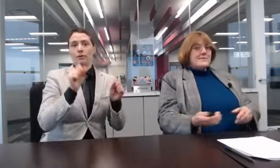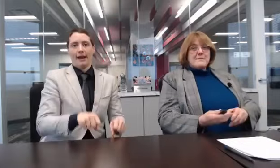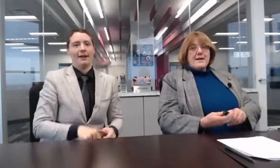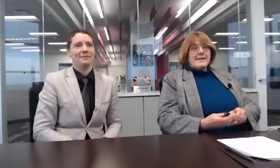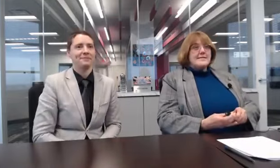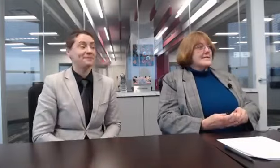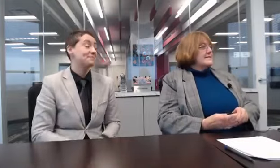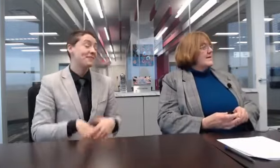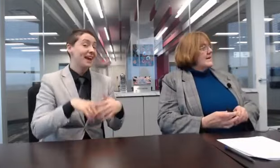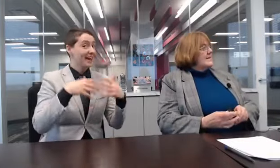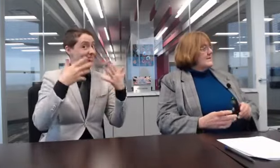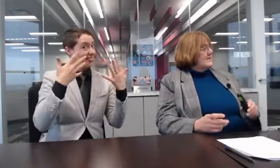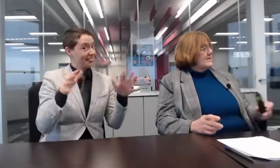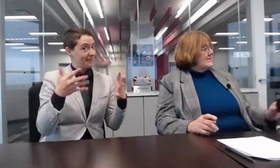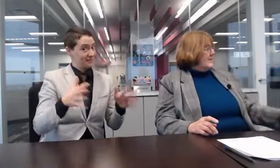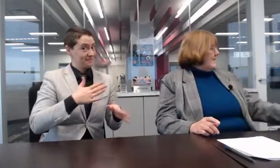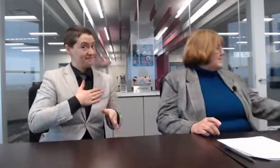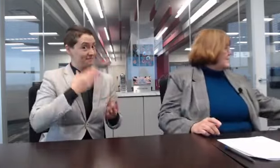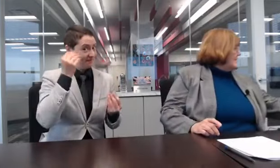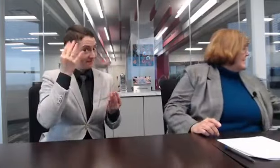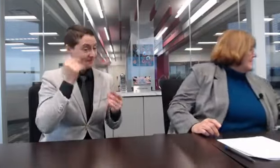We're gonna pass this on to Kevin Truitt.